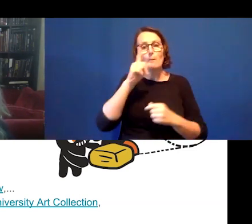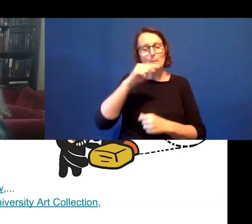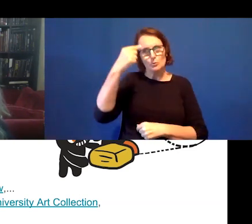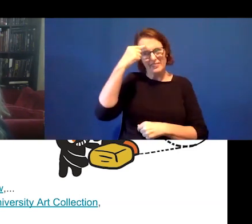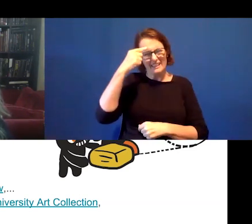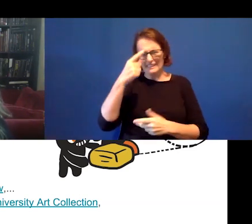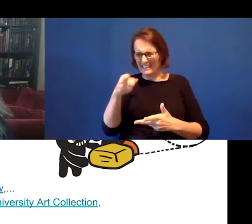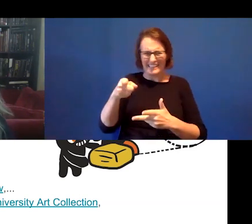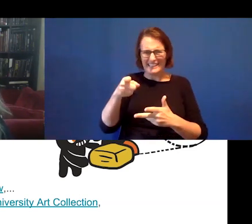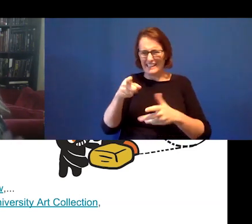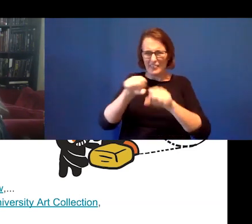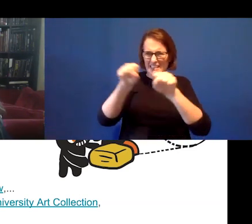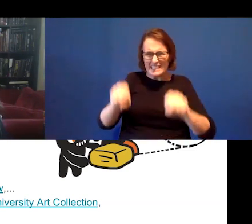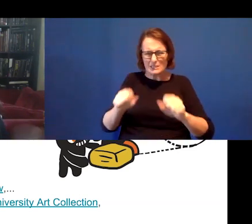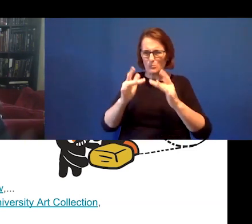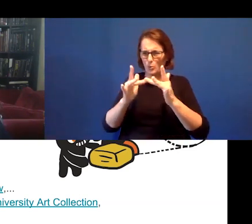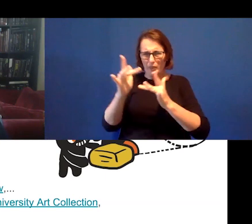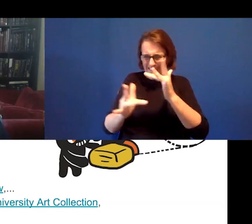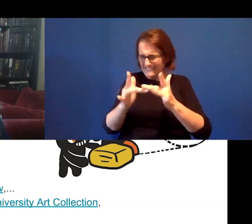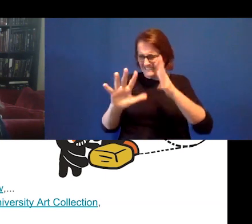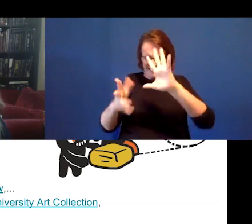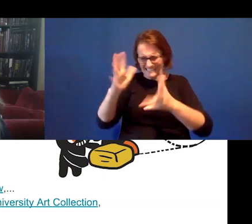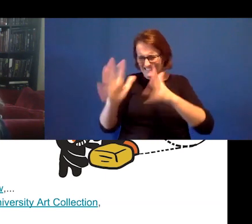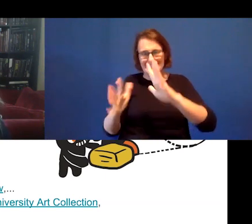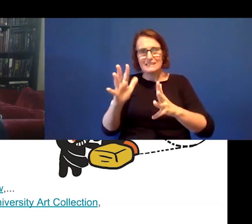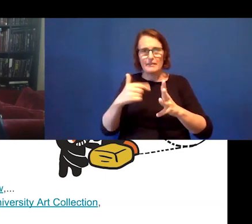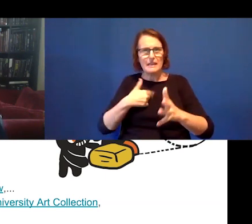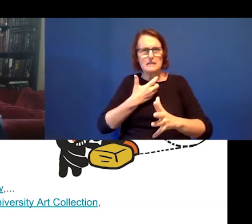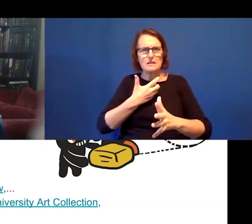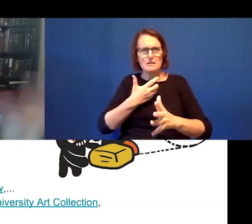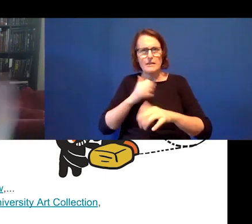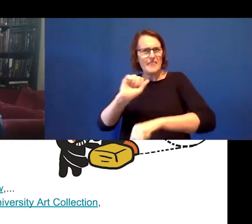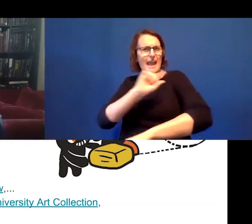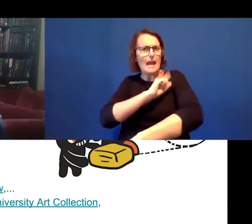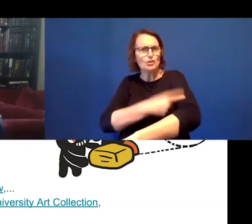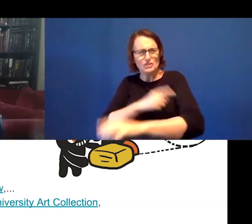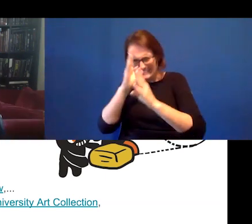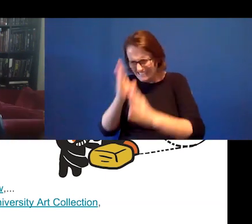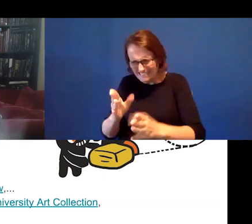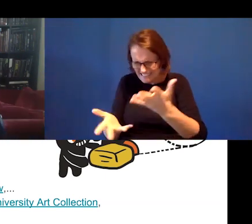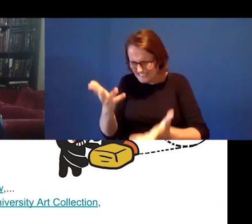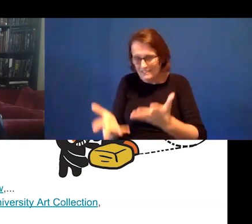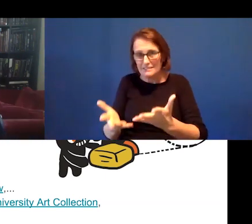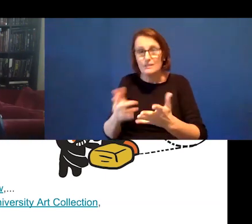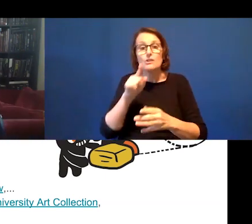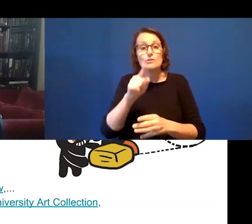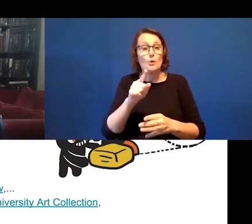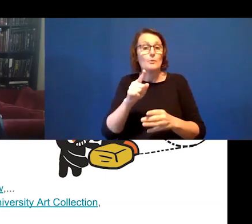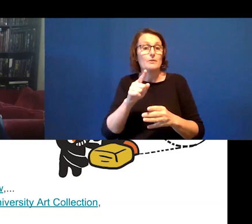So ease of use could actually be seen as ease of being used.